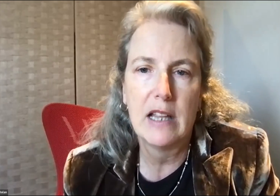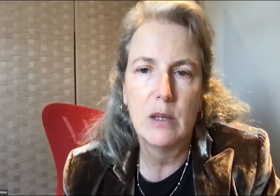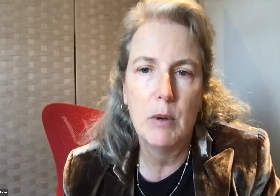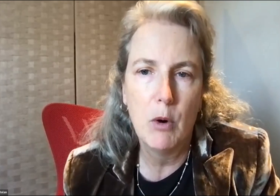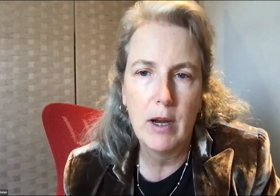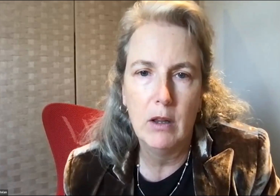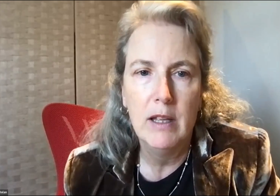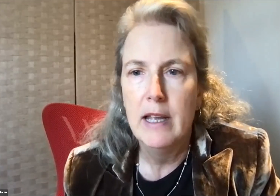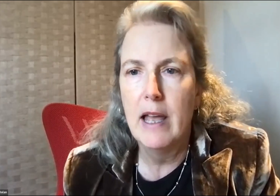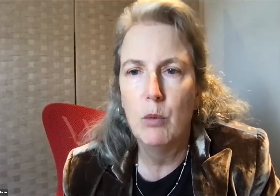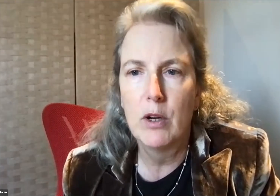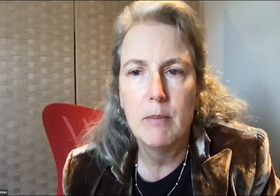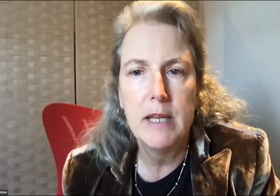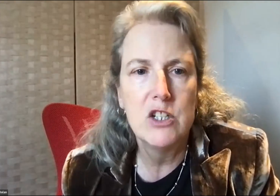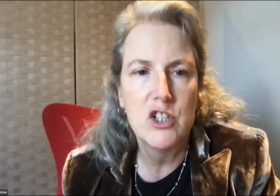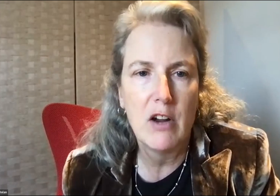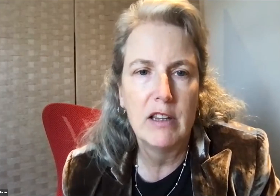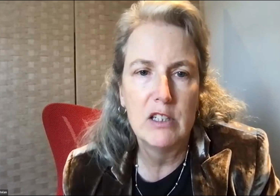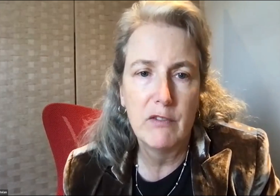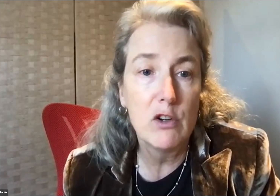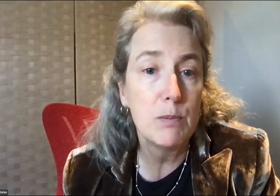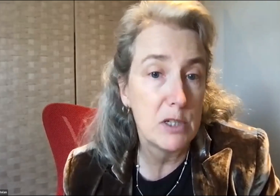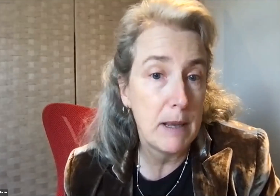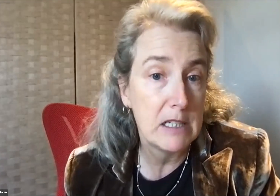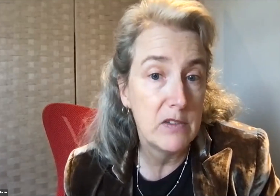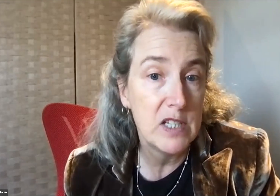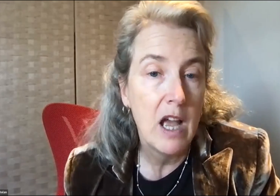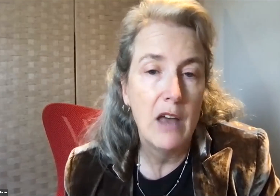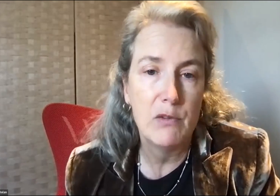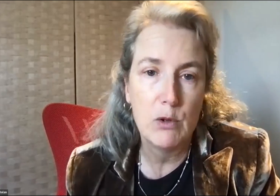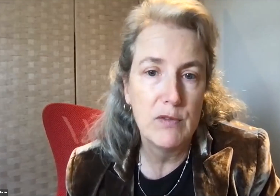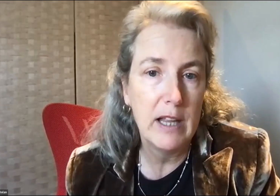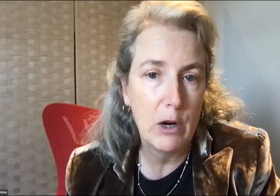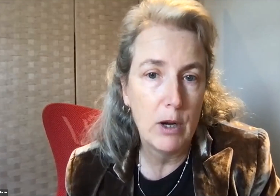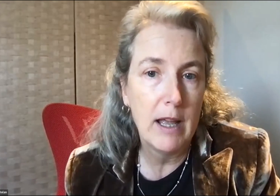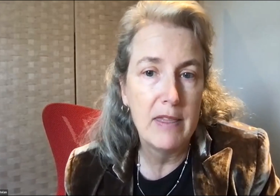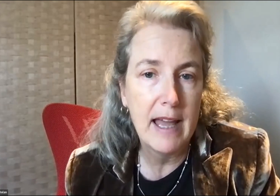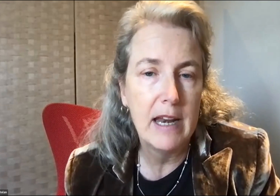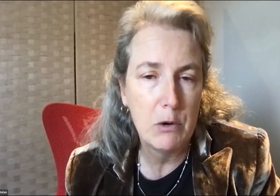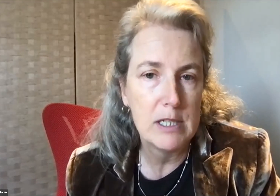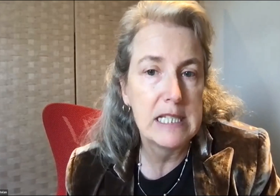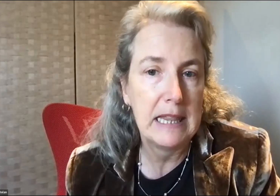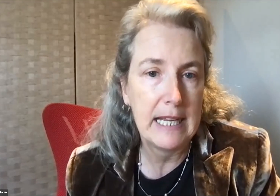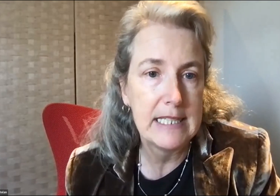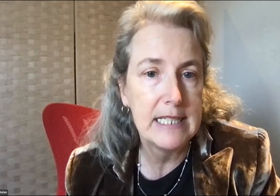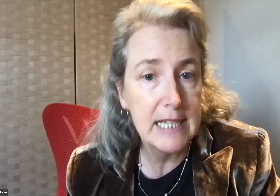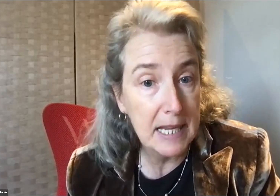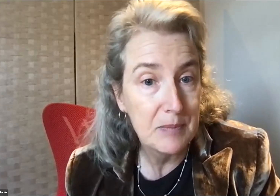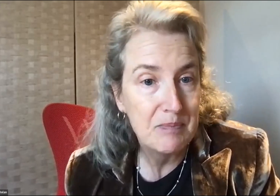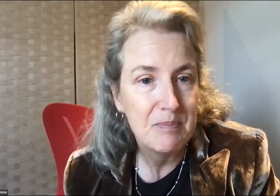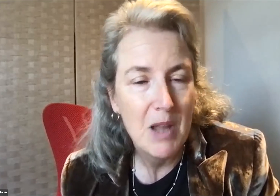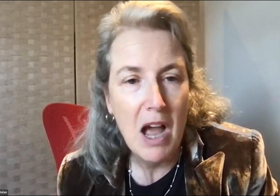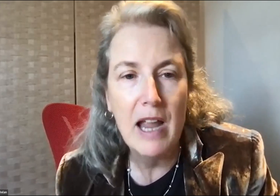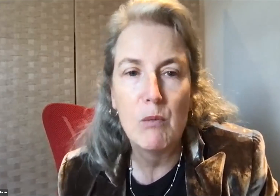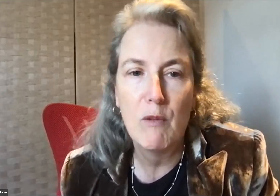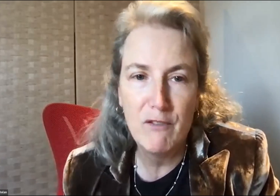Representation at the Memorial and We're committed to sharing the diverse perspectives of the Roosevelt Era, and that Eras legacy today.